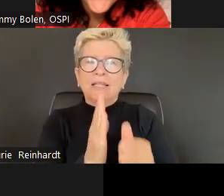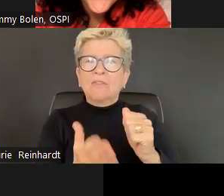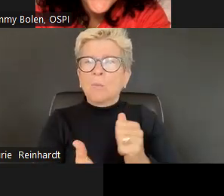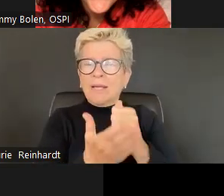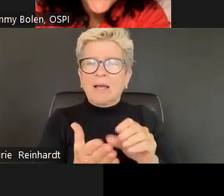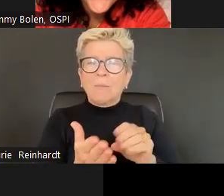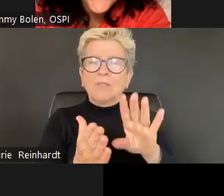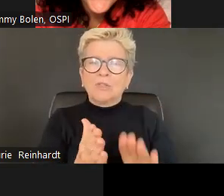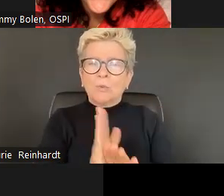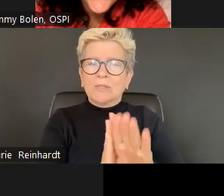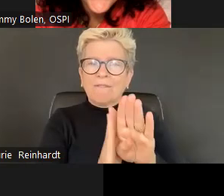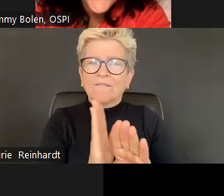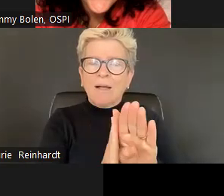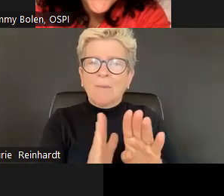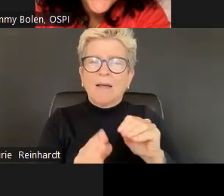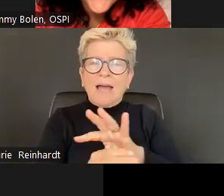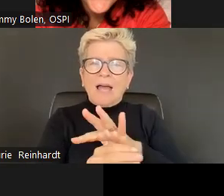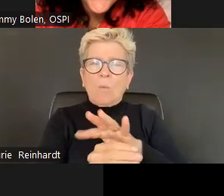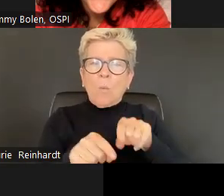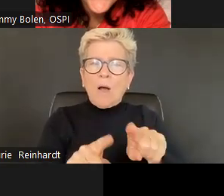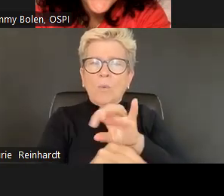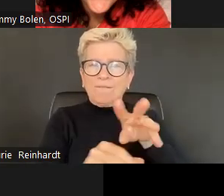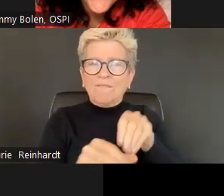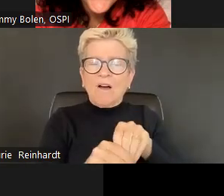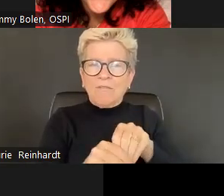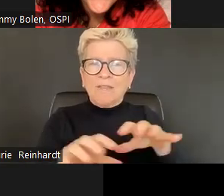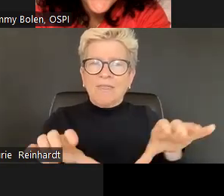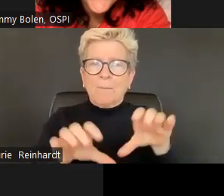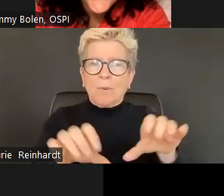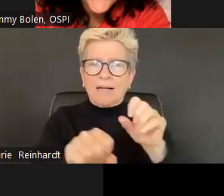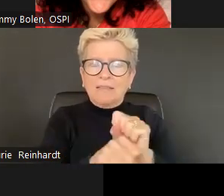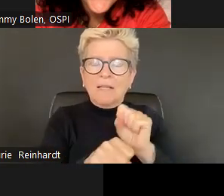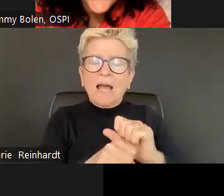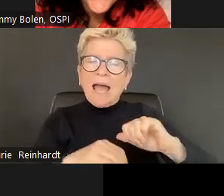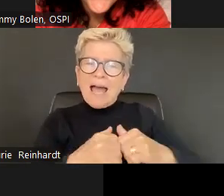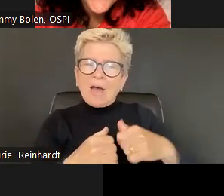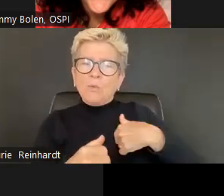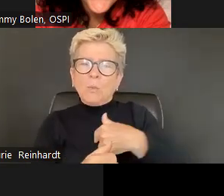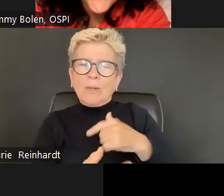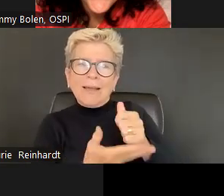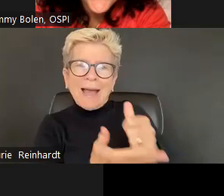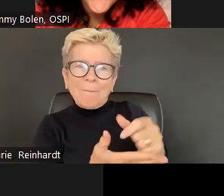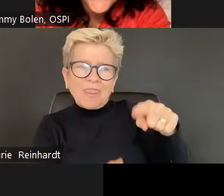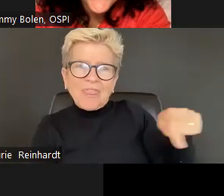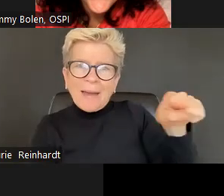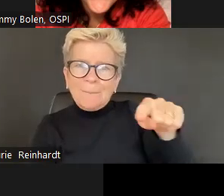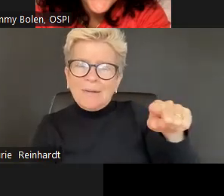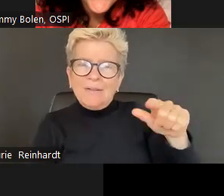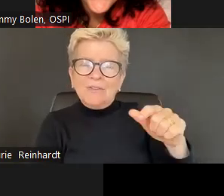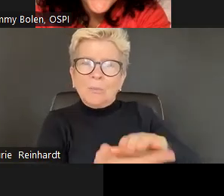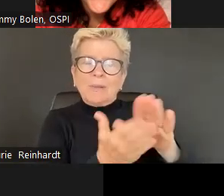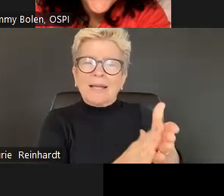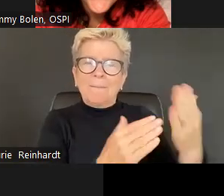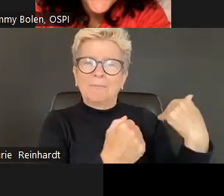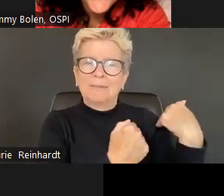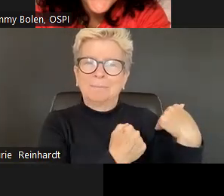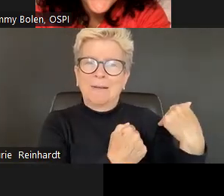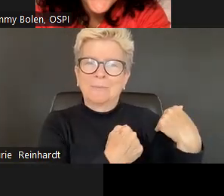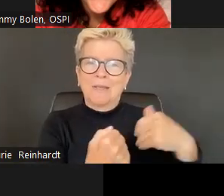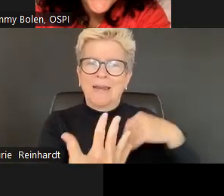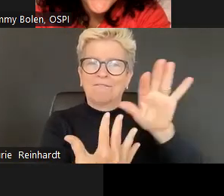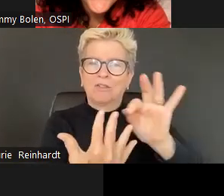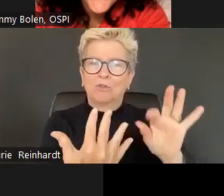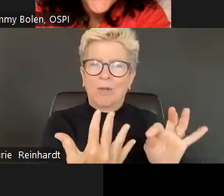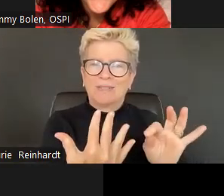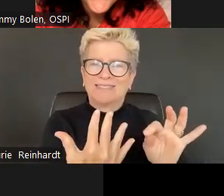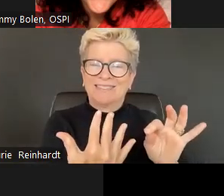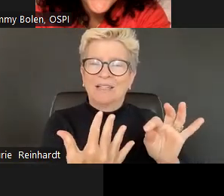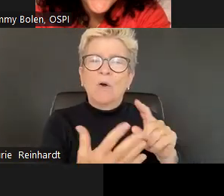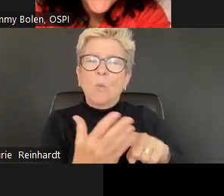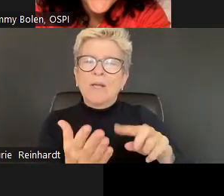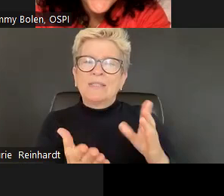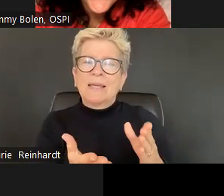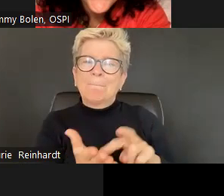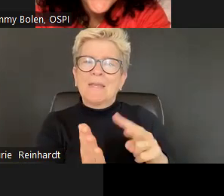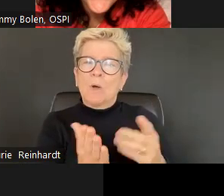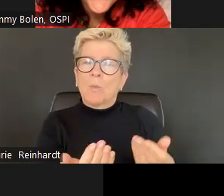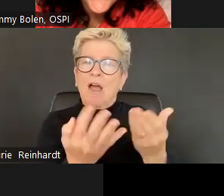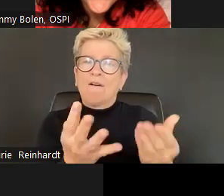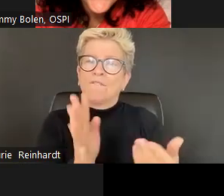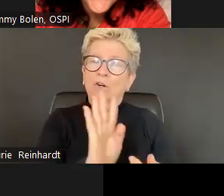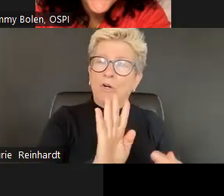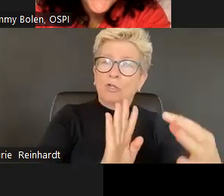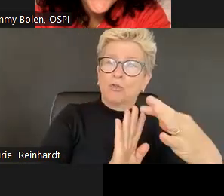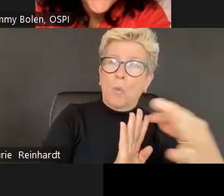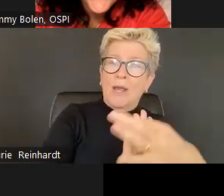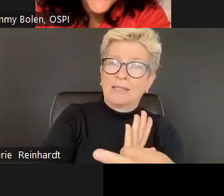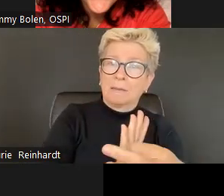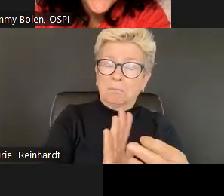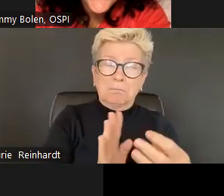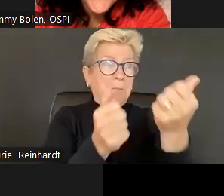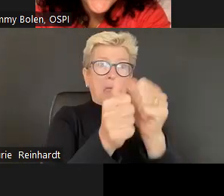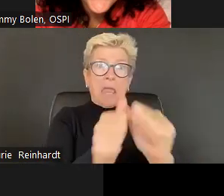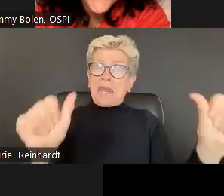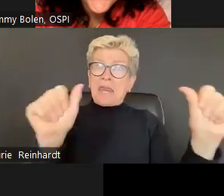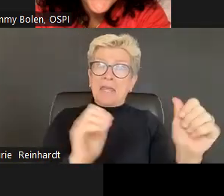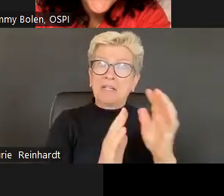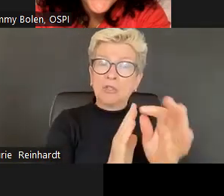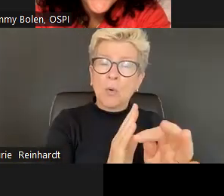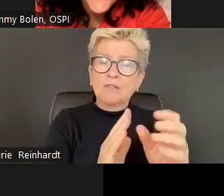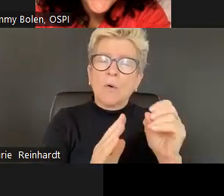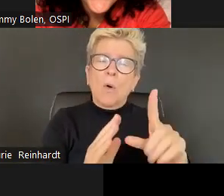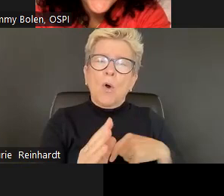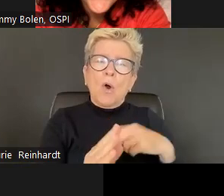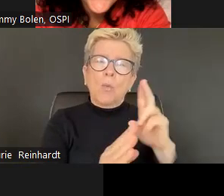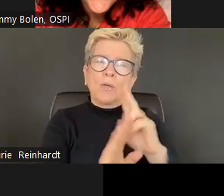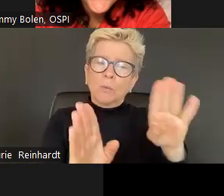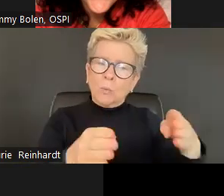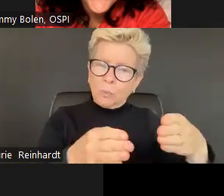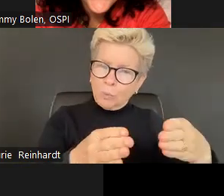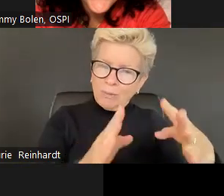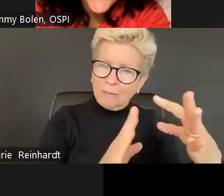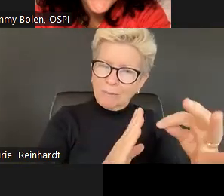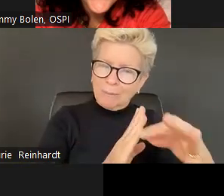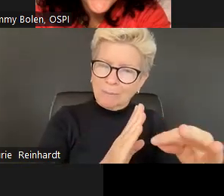Can we stop and think about what is your point of view in this problem, right? Like all of these things are our skills that we can help.